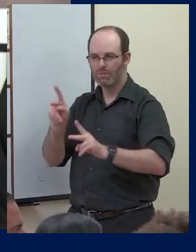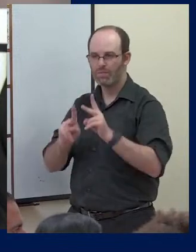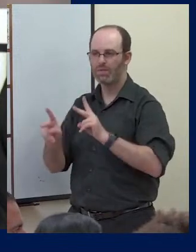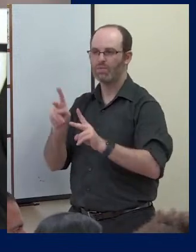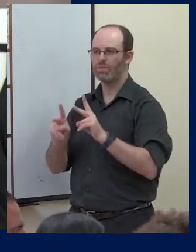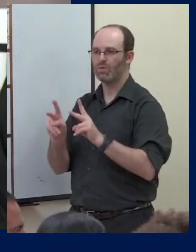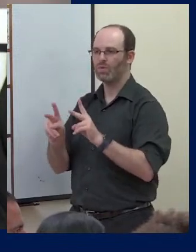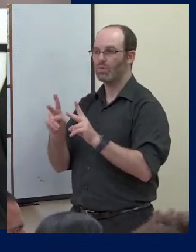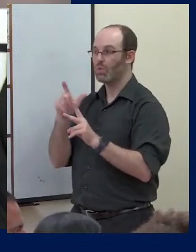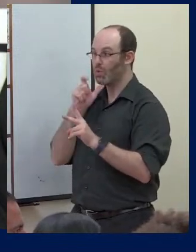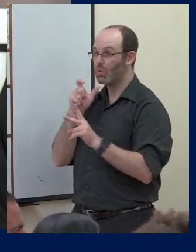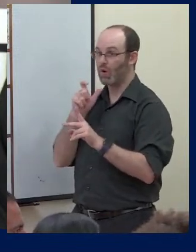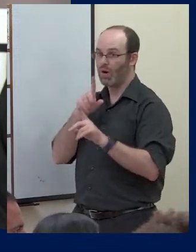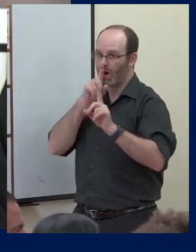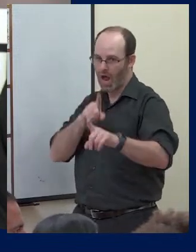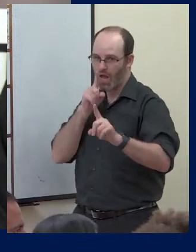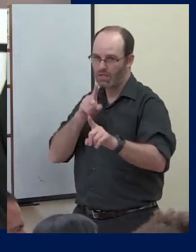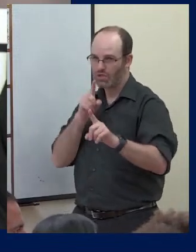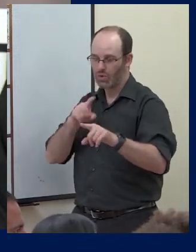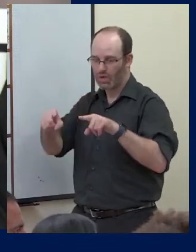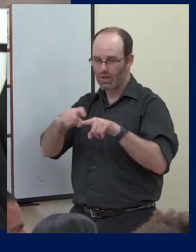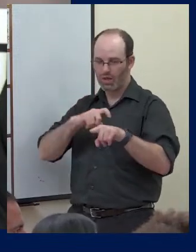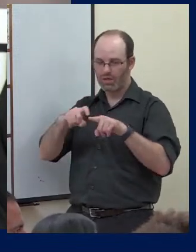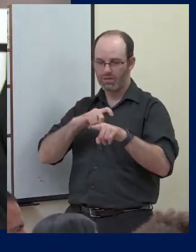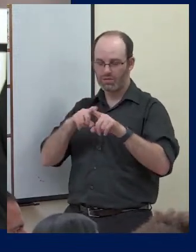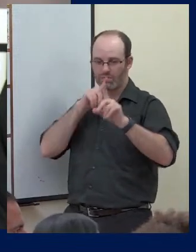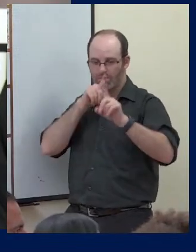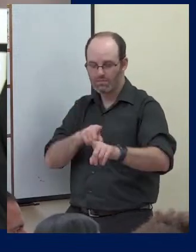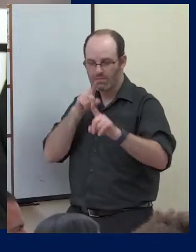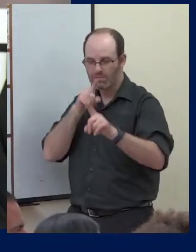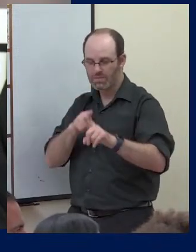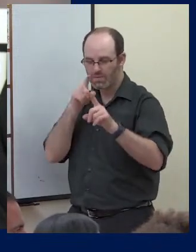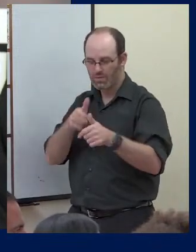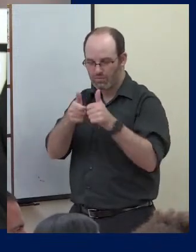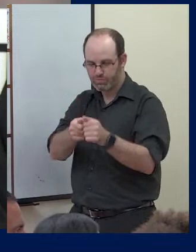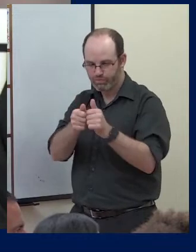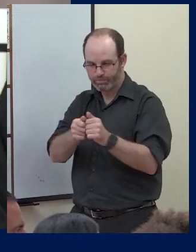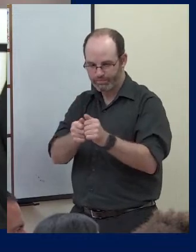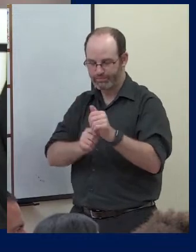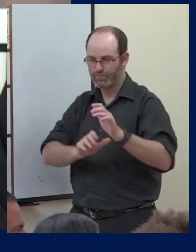up the ball and taken the calls at call centers across the country.